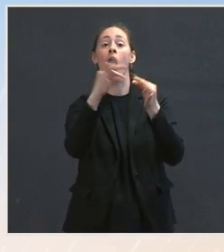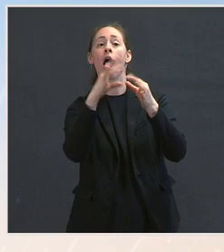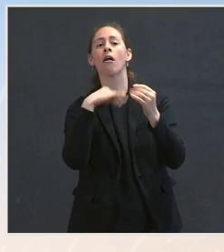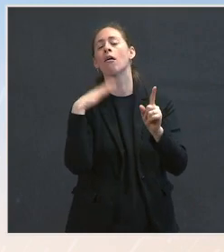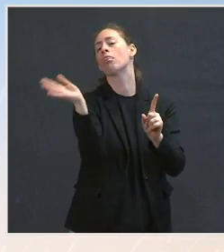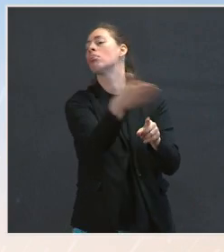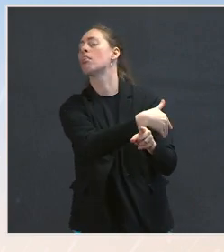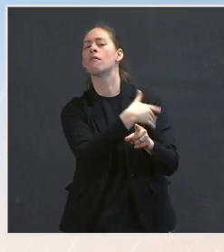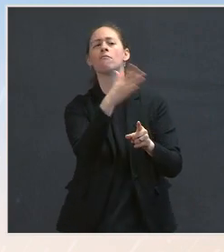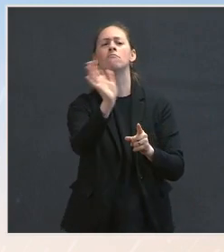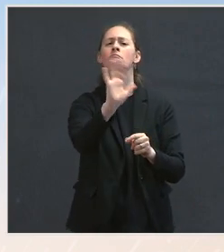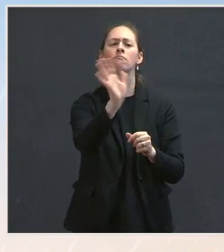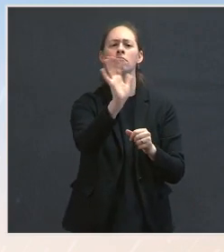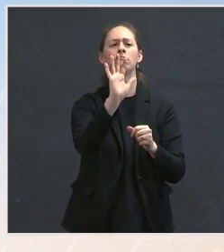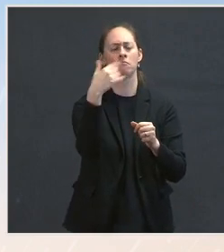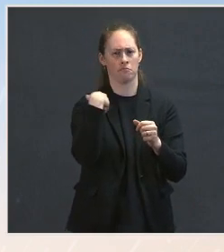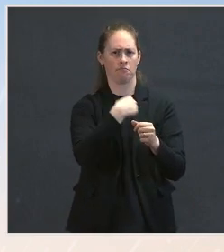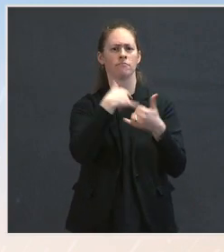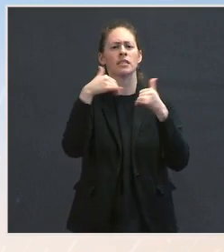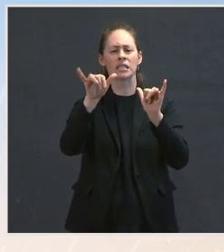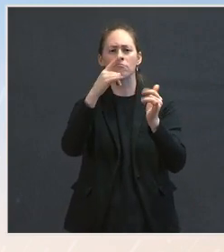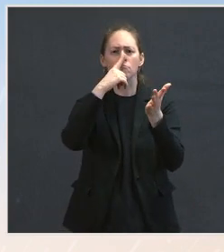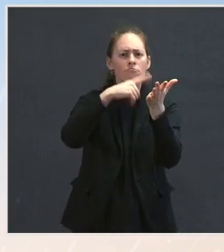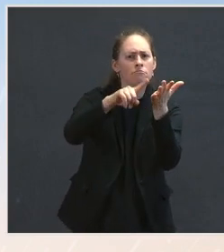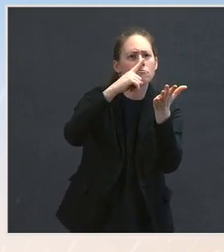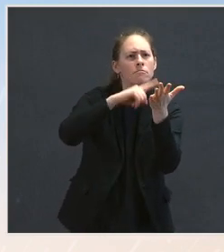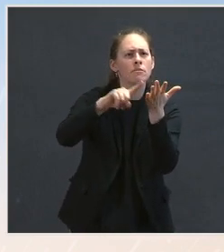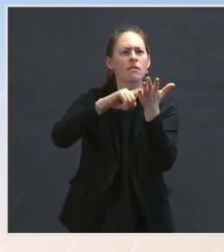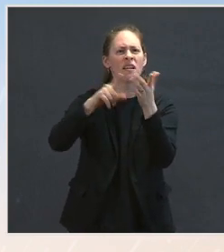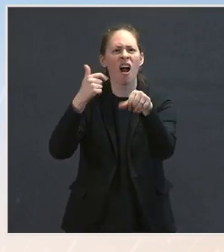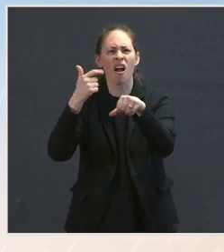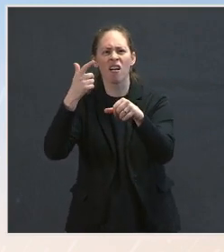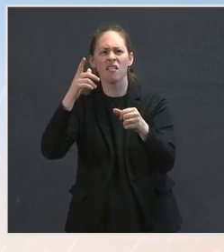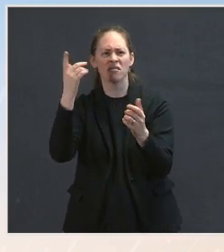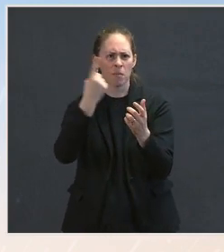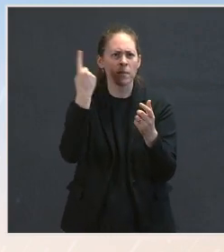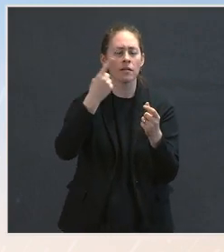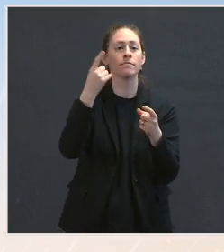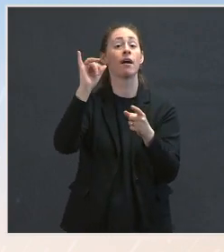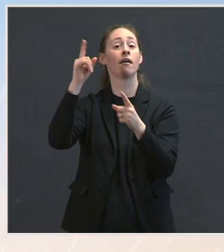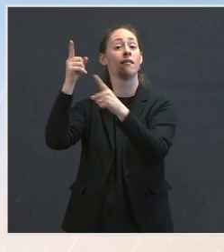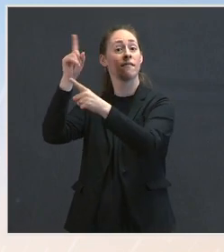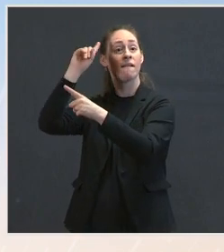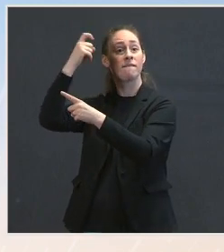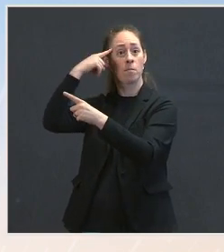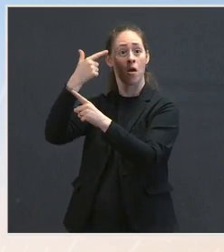Governor Cuomo is also the governor of one of the largest states in the country that has been one of the hardest hit,